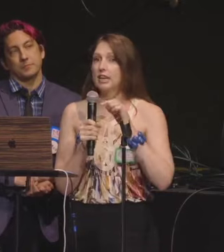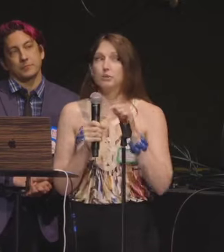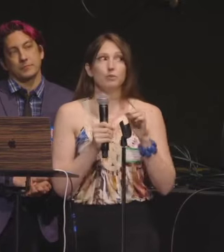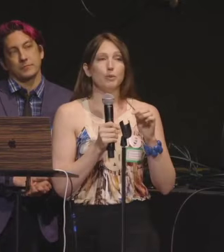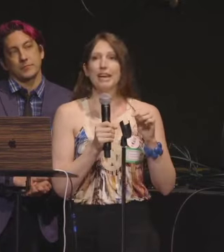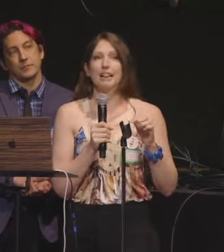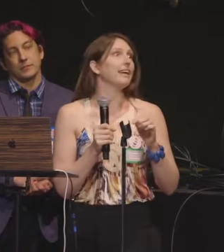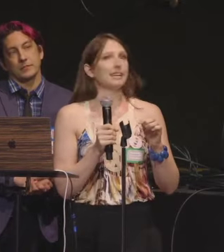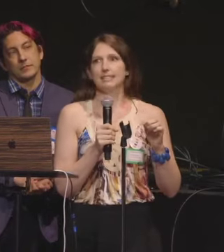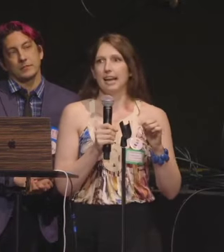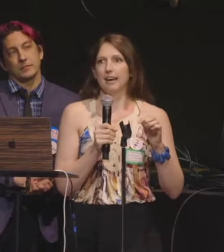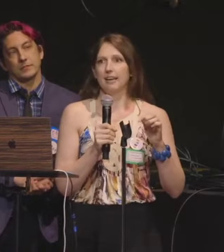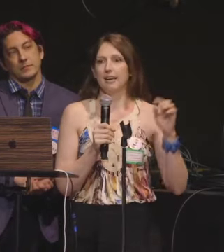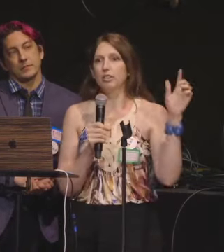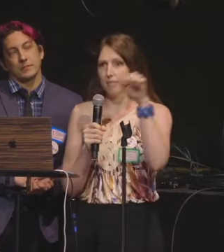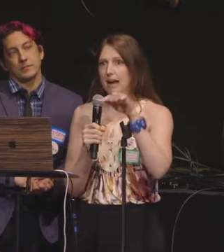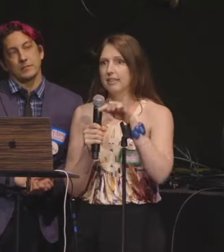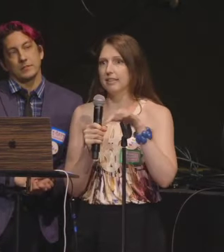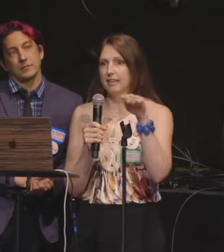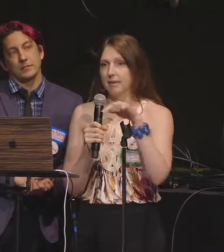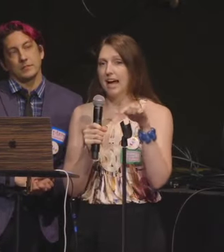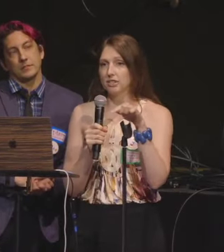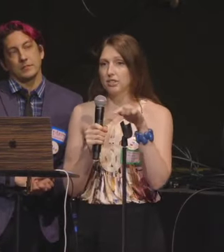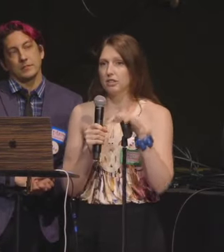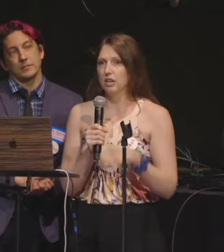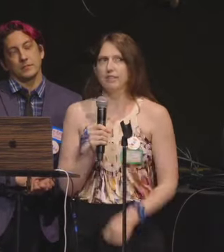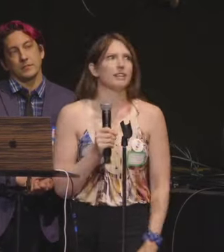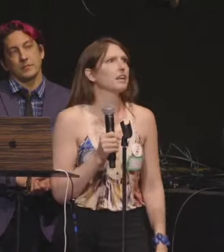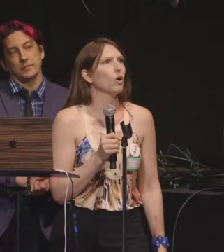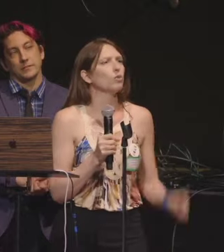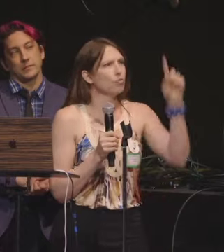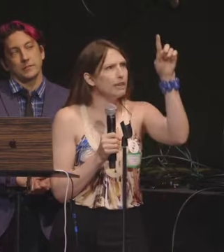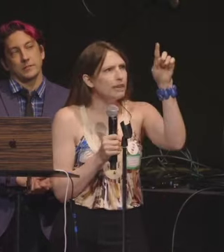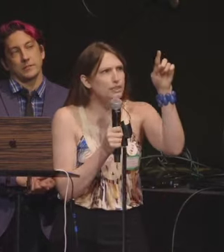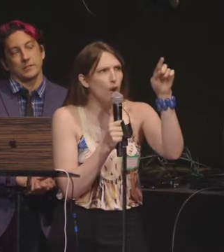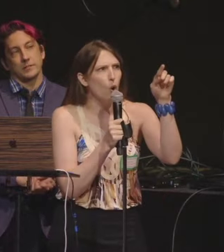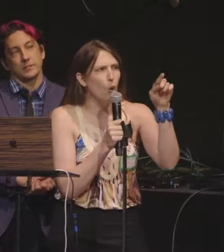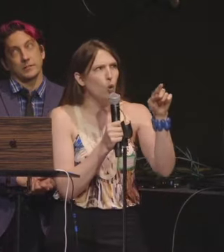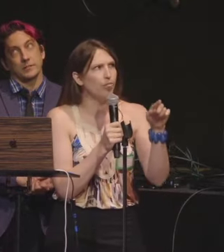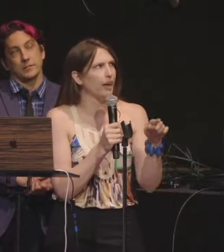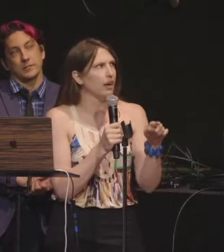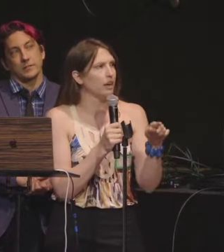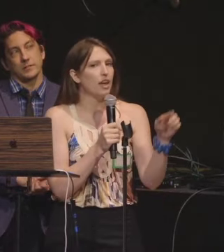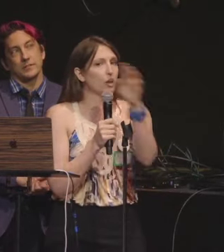and you can't glance at it and look back on the actors. You have to go read the whole thing,